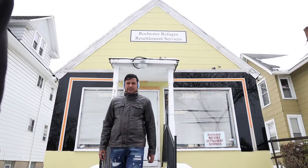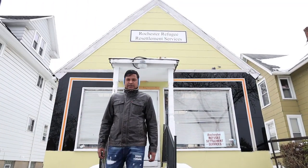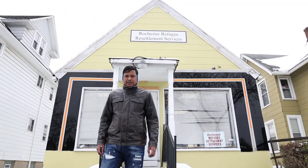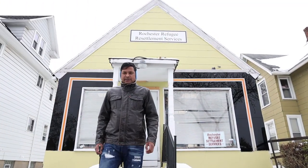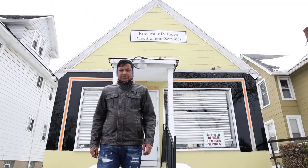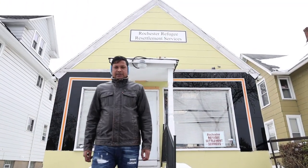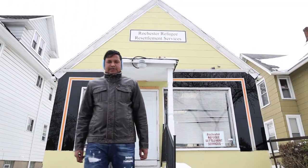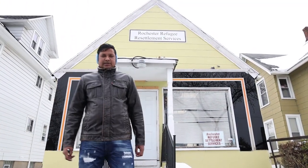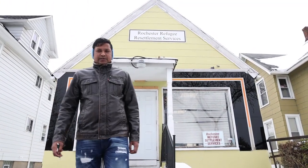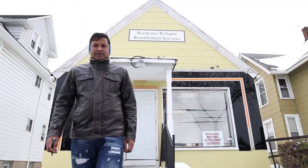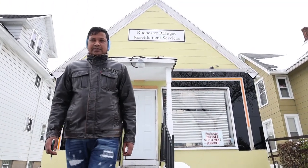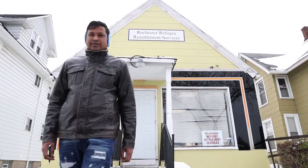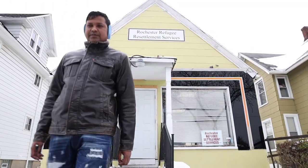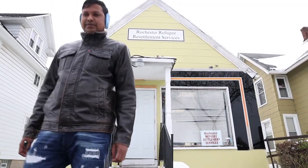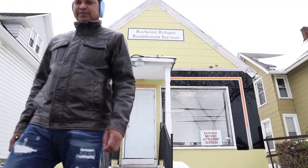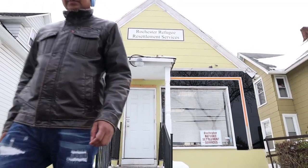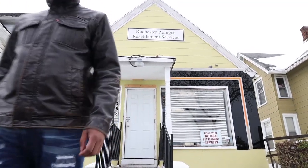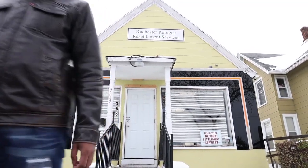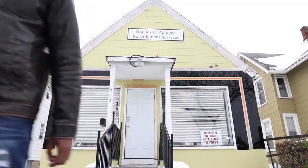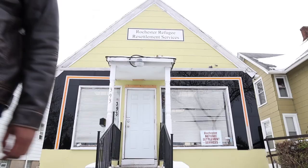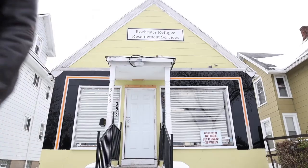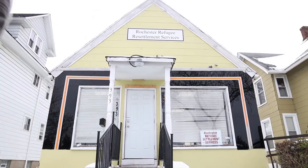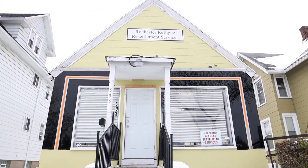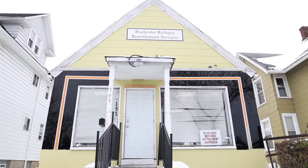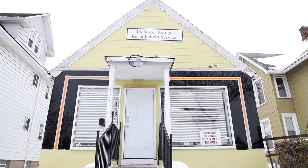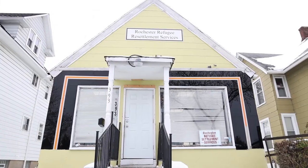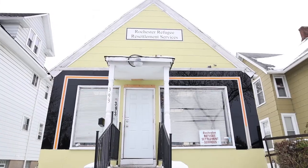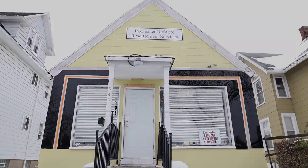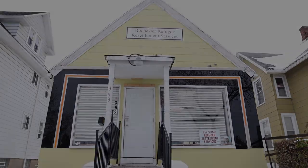(Rob) what they learned here and boy, are the families impressed.